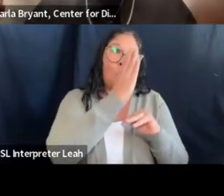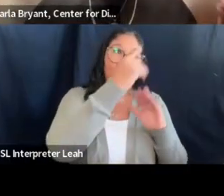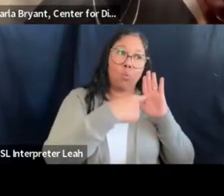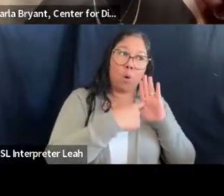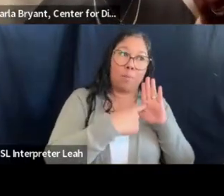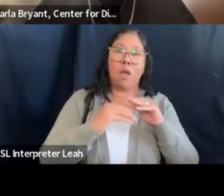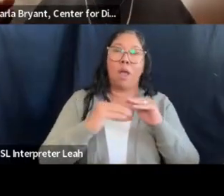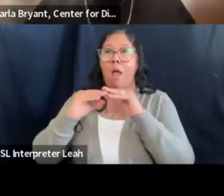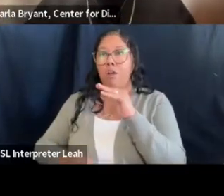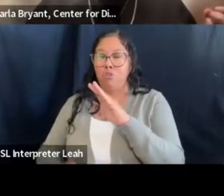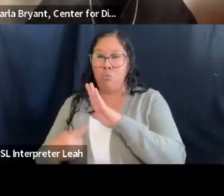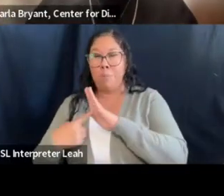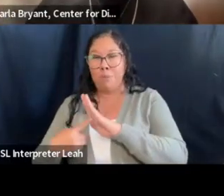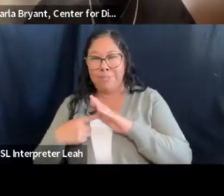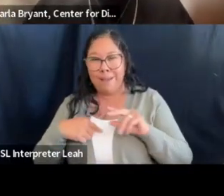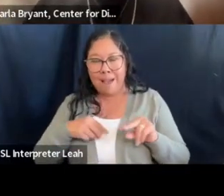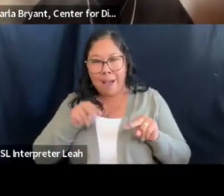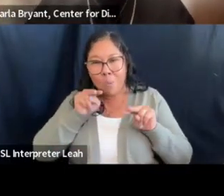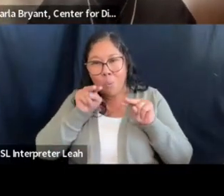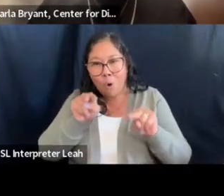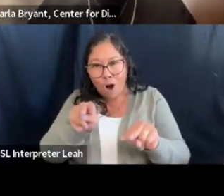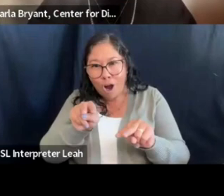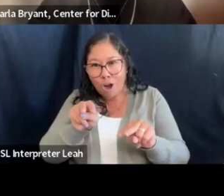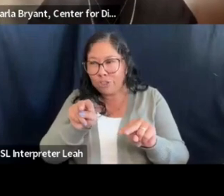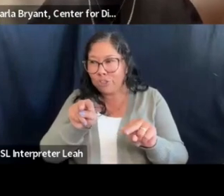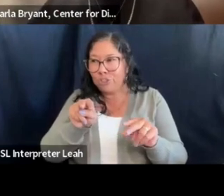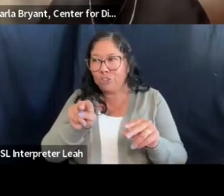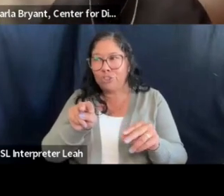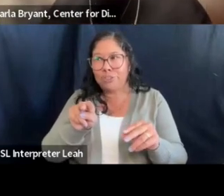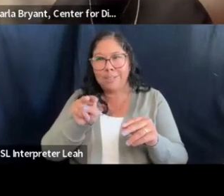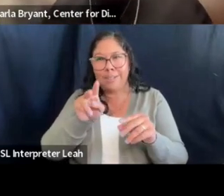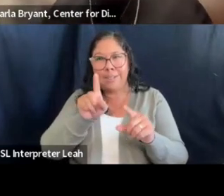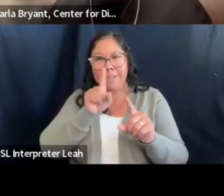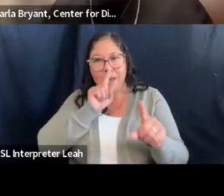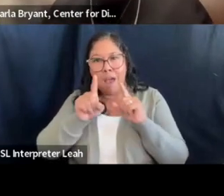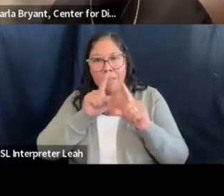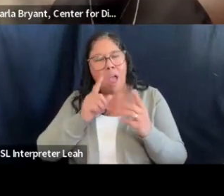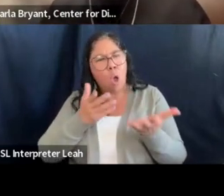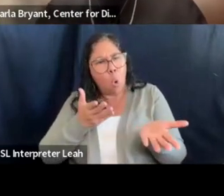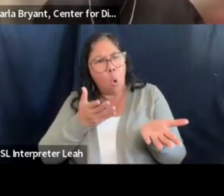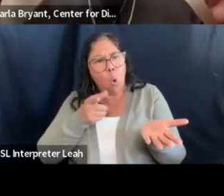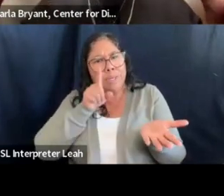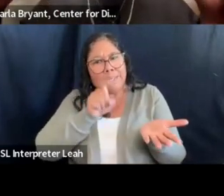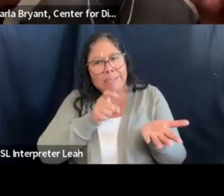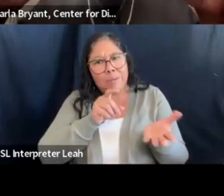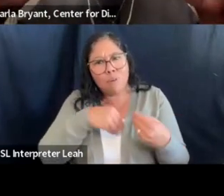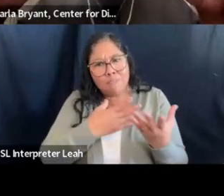and I watched this dialogue go along around well they do need help but then all of a sudden they